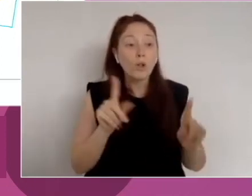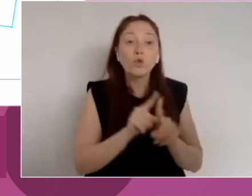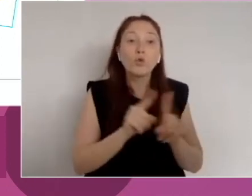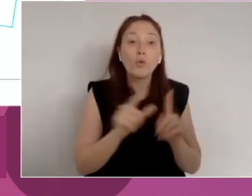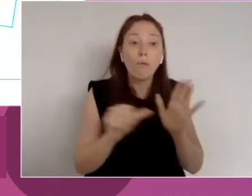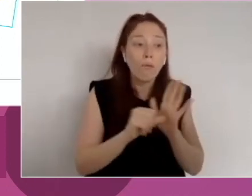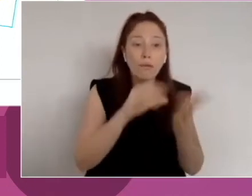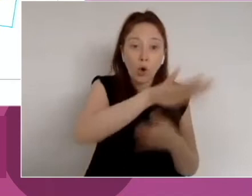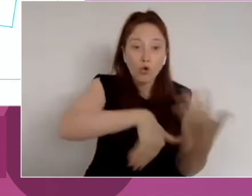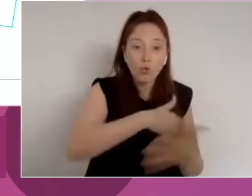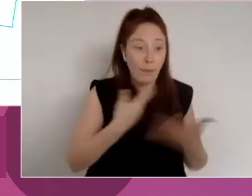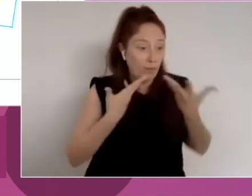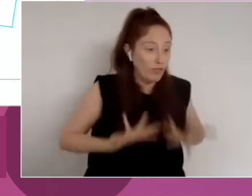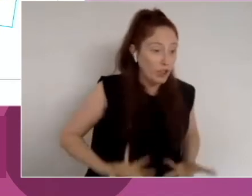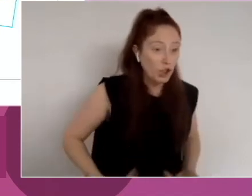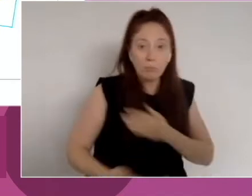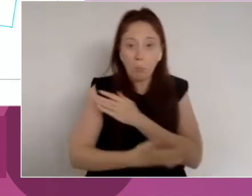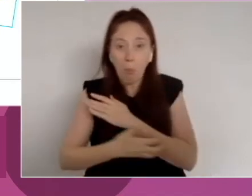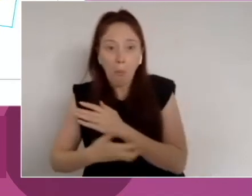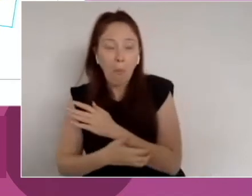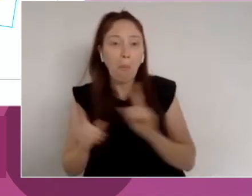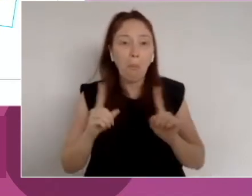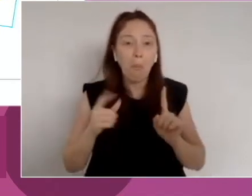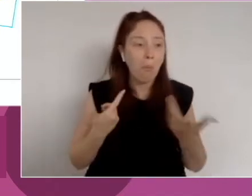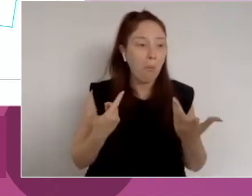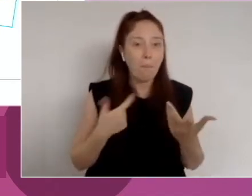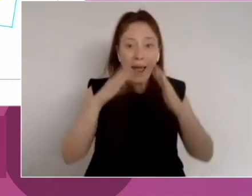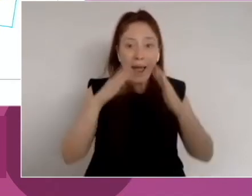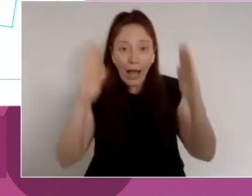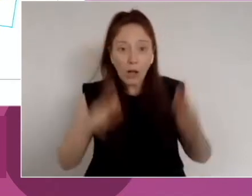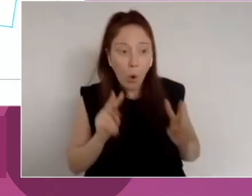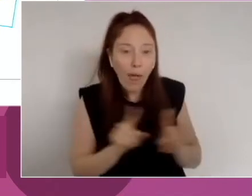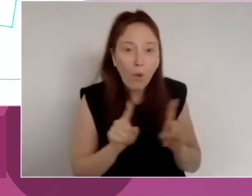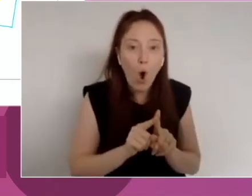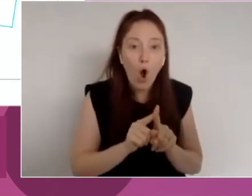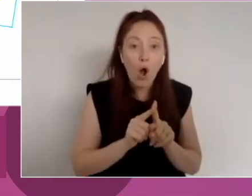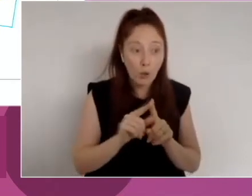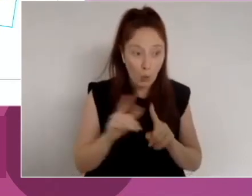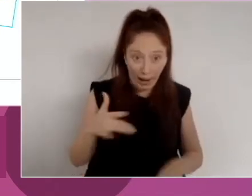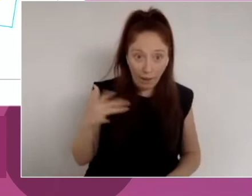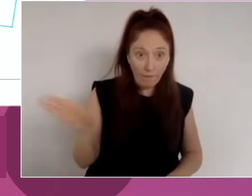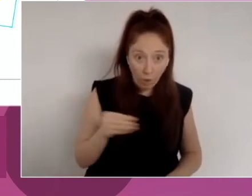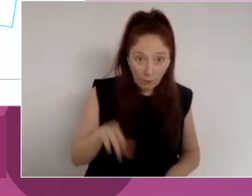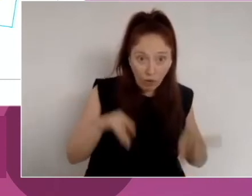are we or not? What are the housing circumstances? What is the migrant status? Australia, for many,